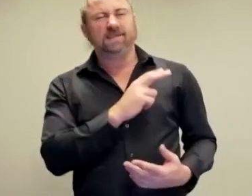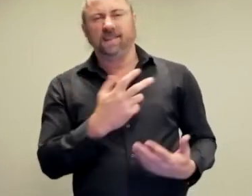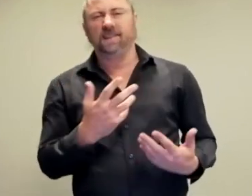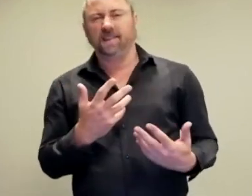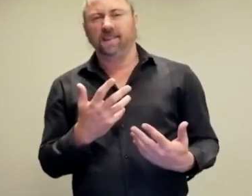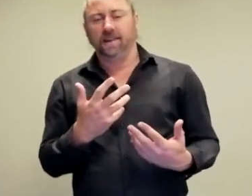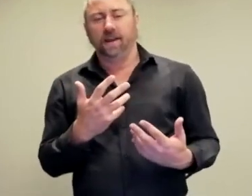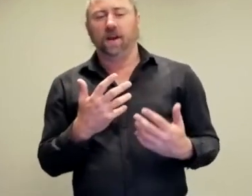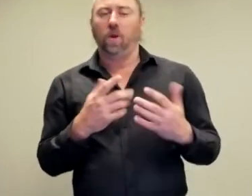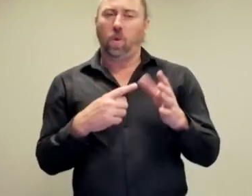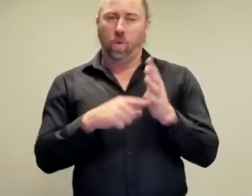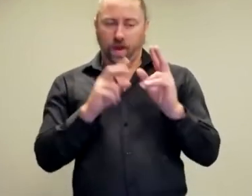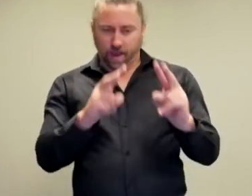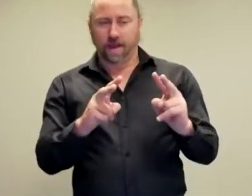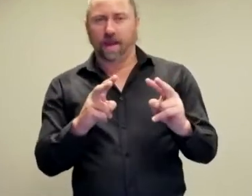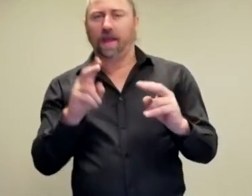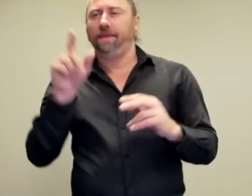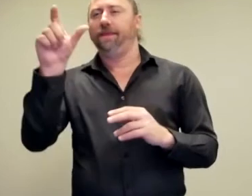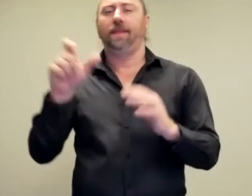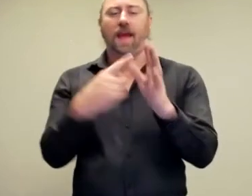devoted to a particular artist they were made after.